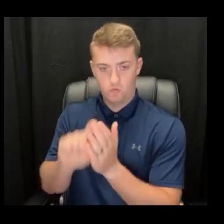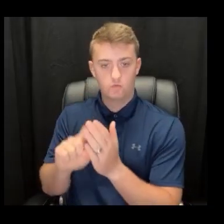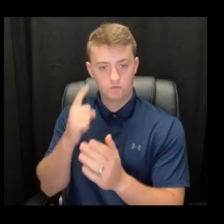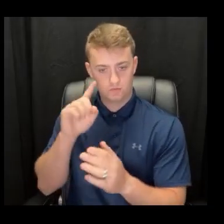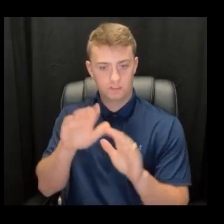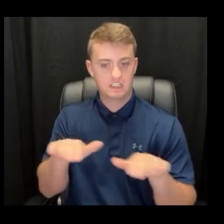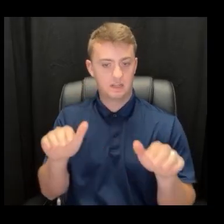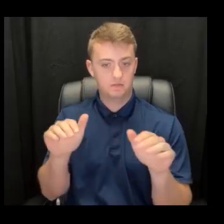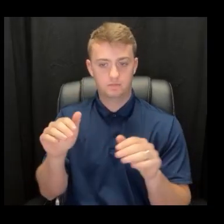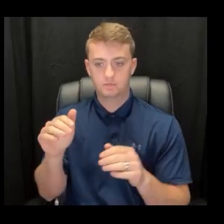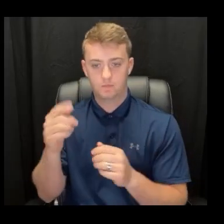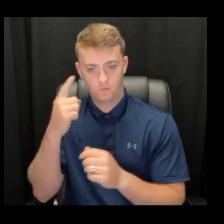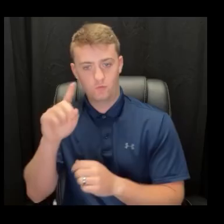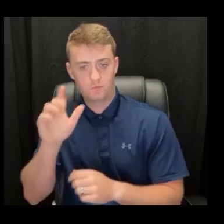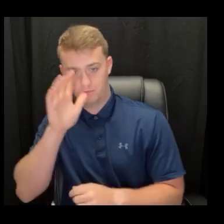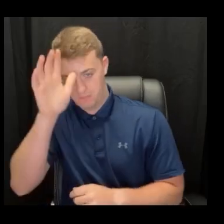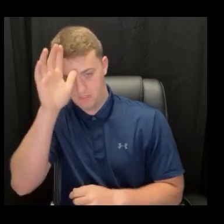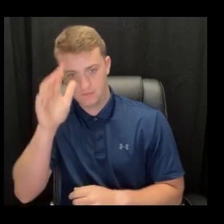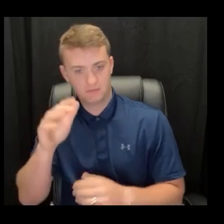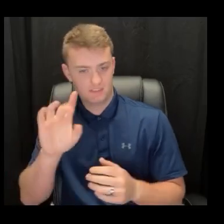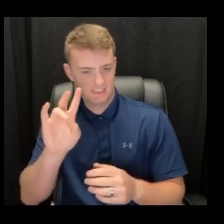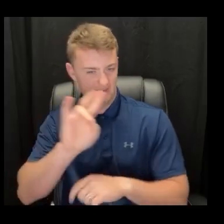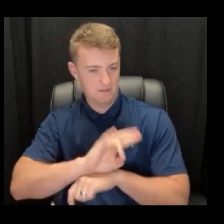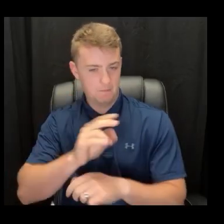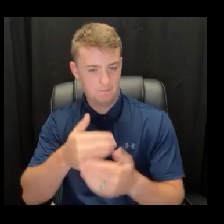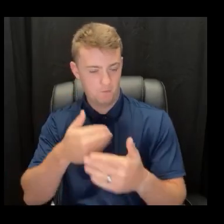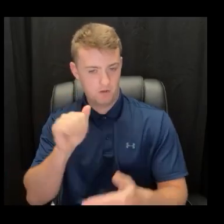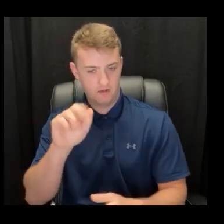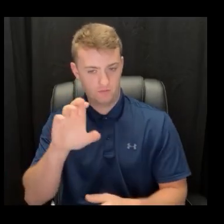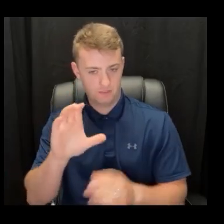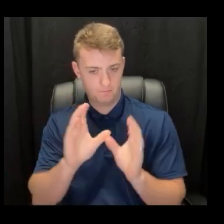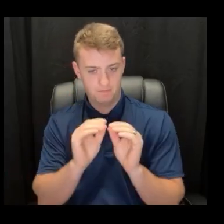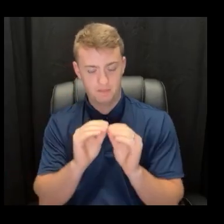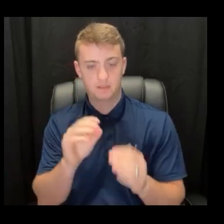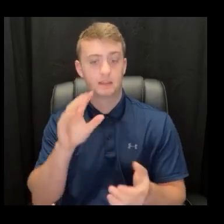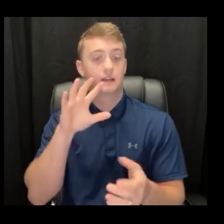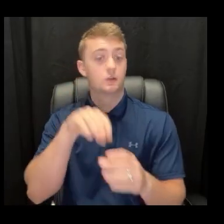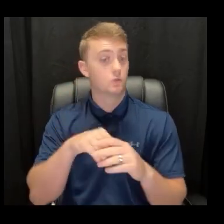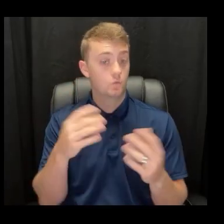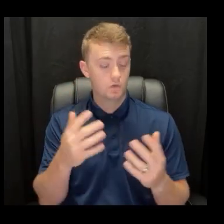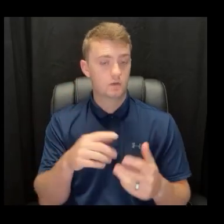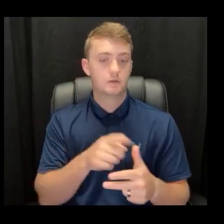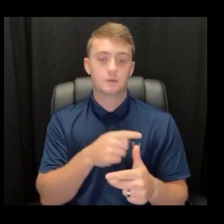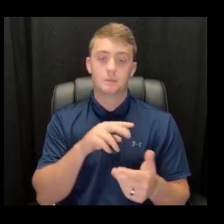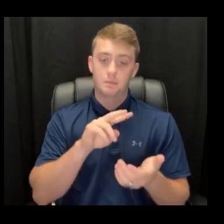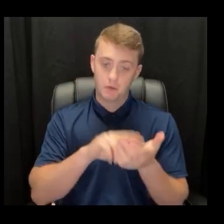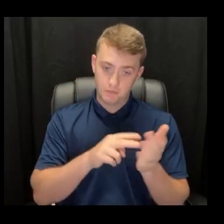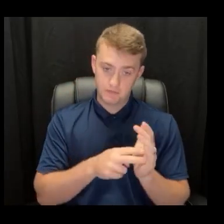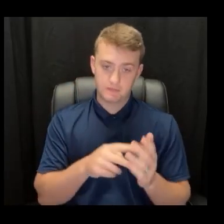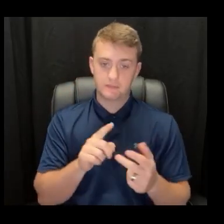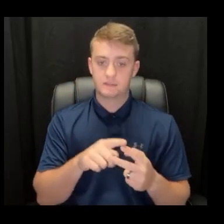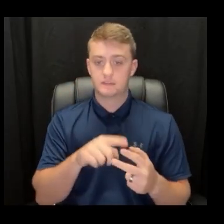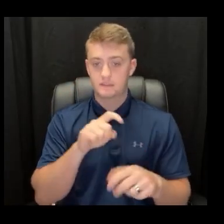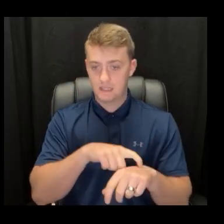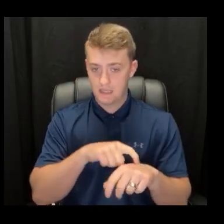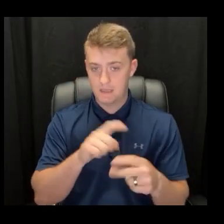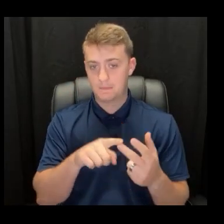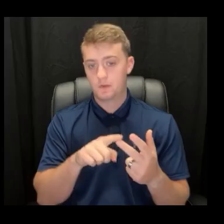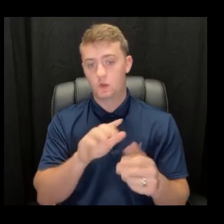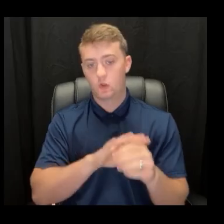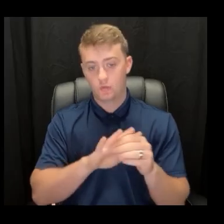at least 7 days before an ARC meeting, which includes the purpose, time, location, who will